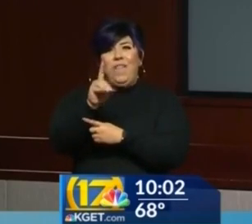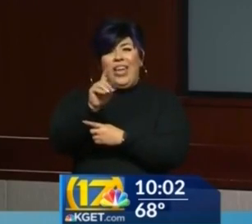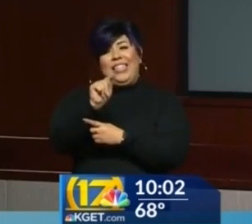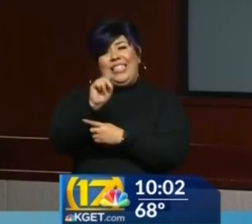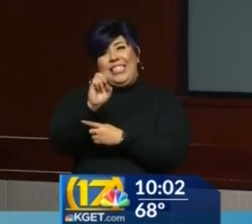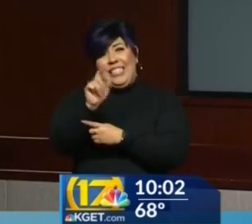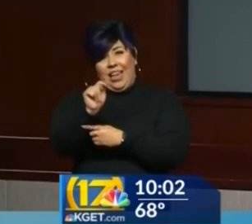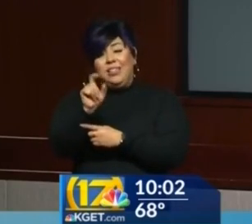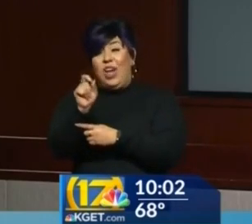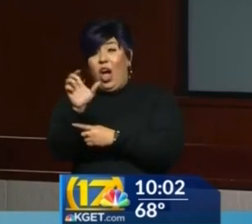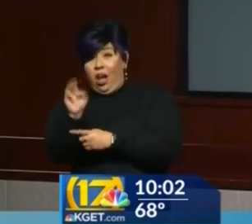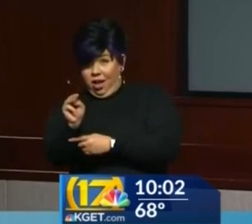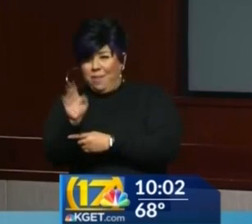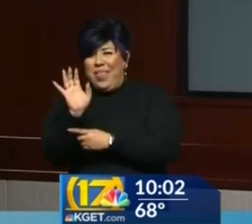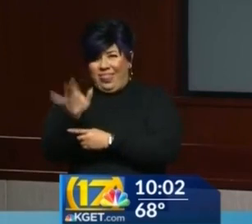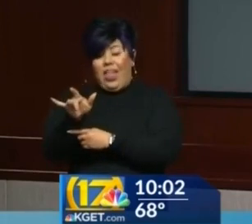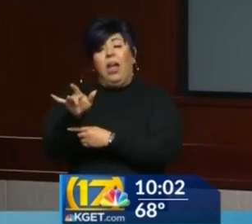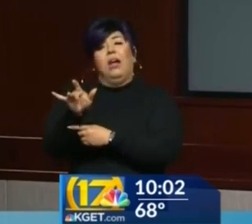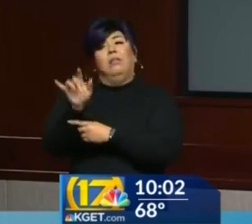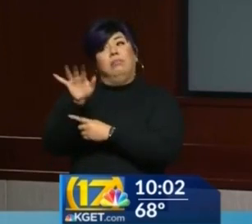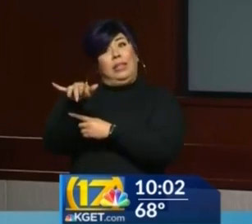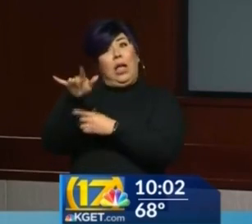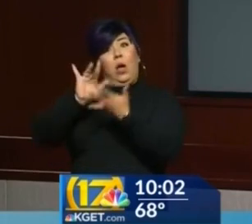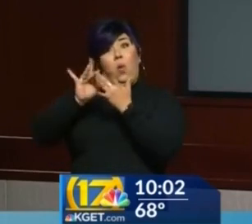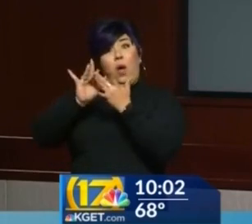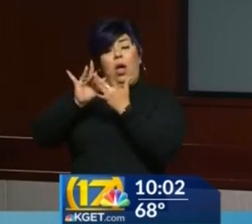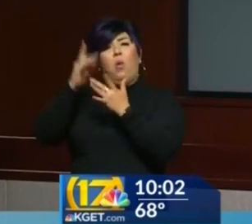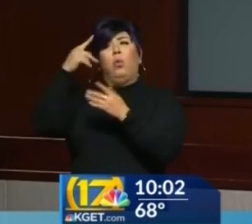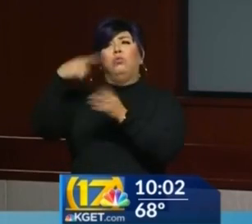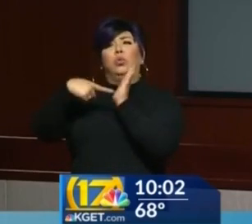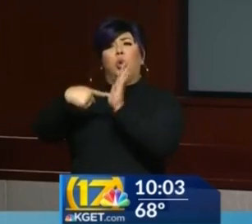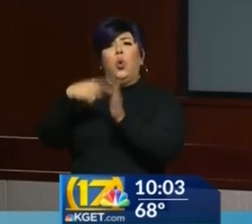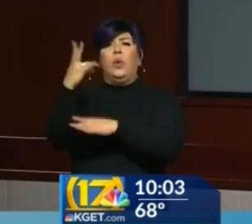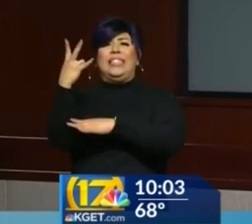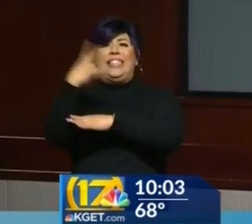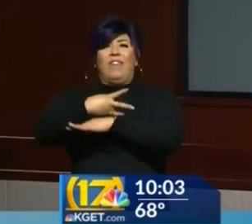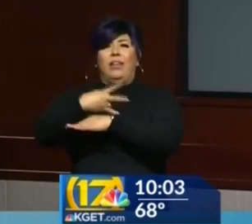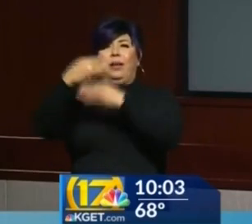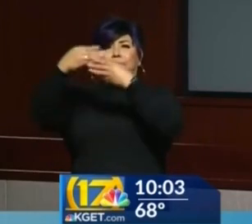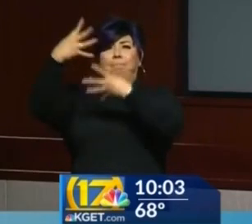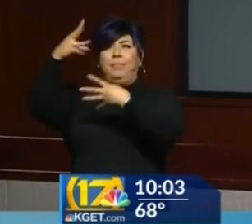THE WEBSITE, DO I NEED A COVID-19 TEST.COM.